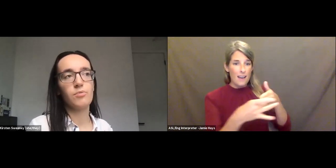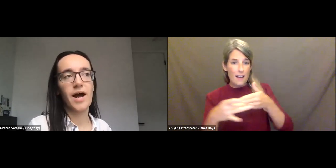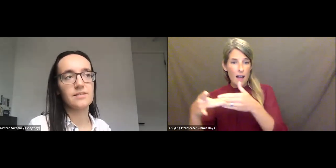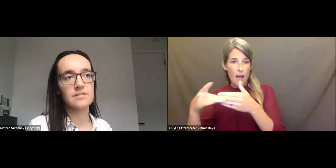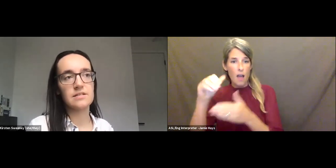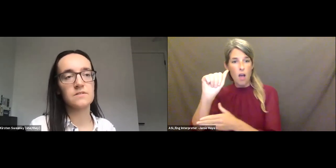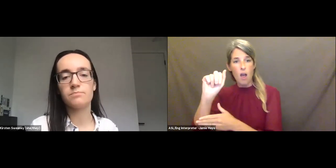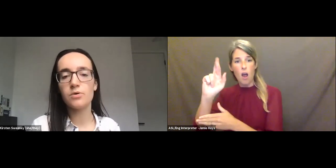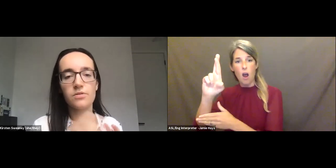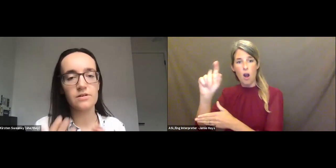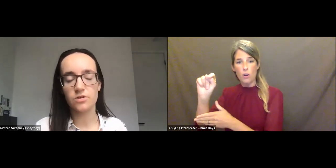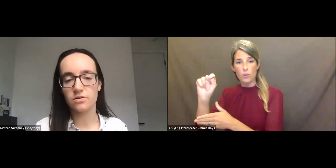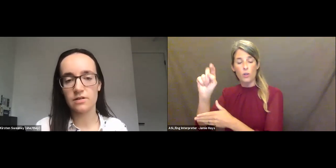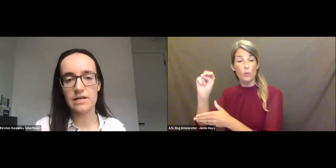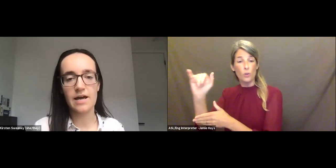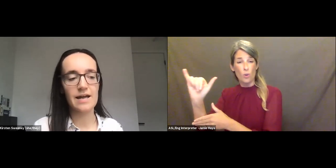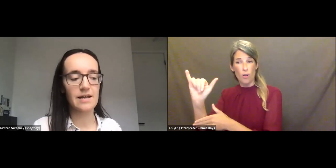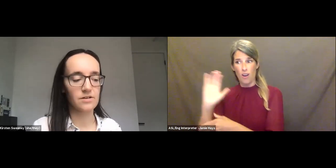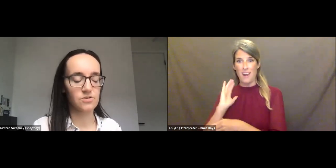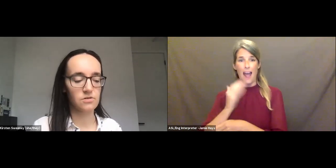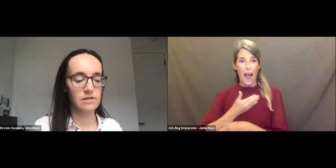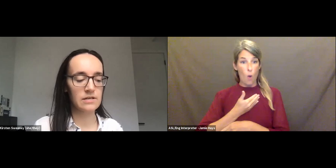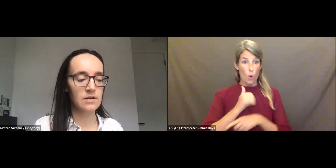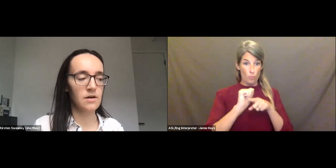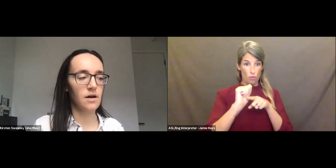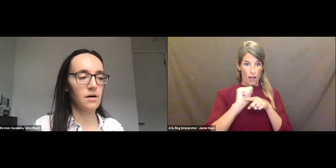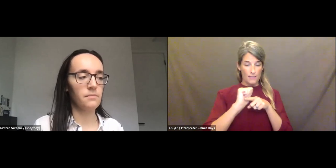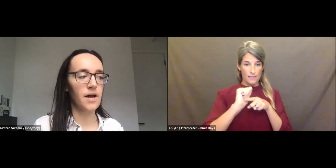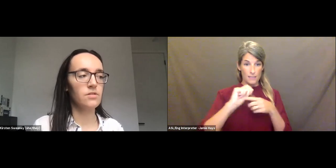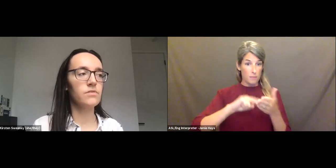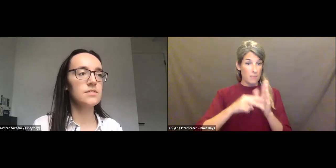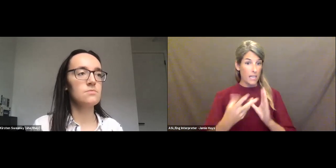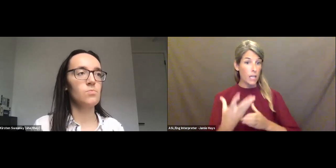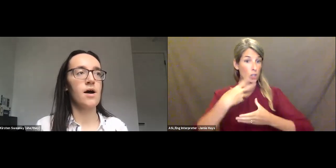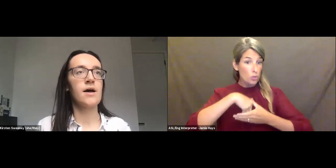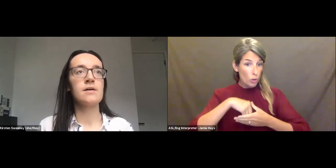practices, both internally and externally. And the reason why